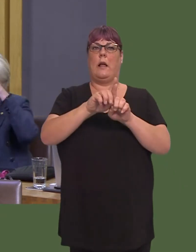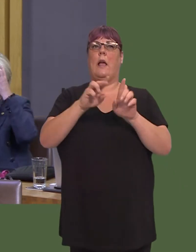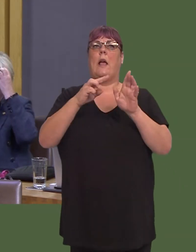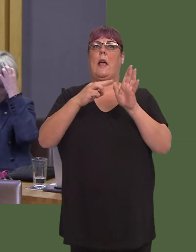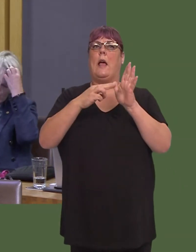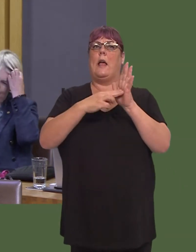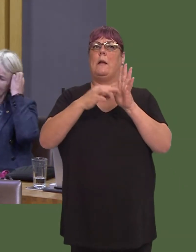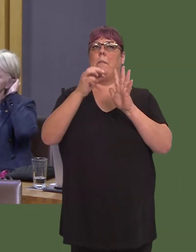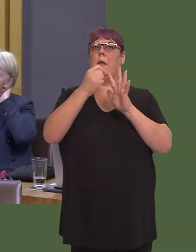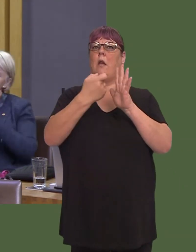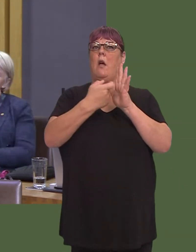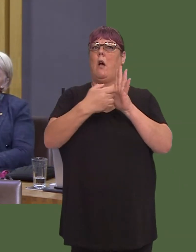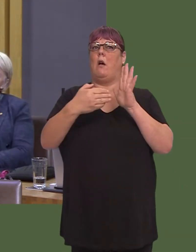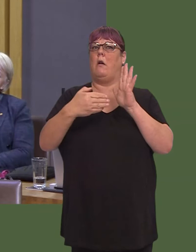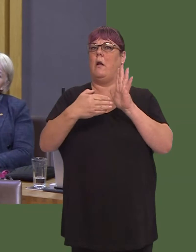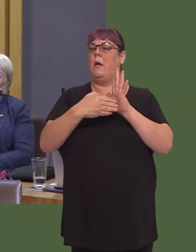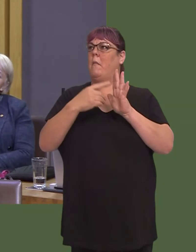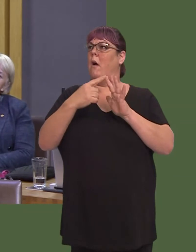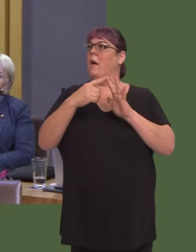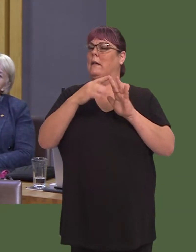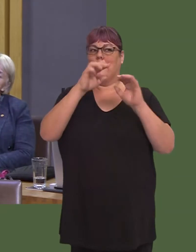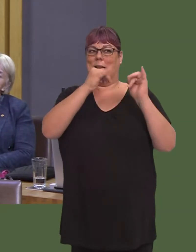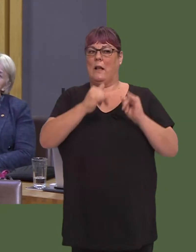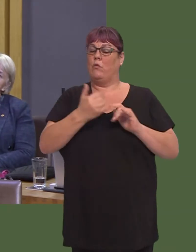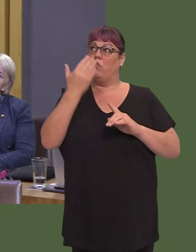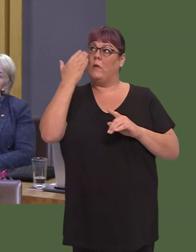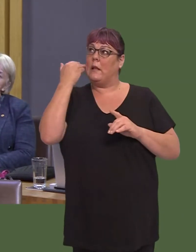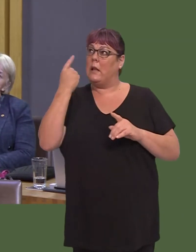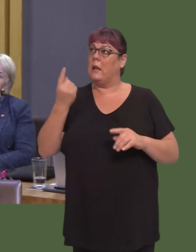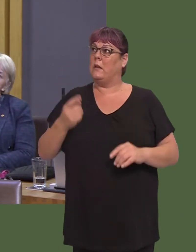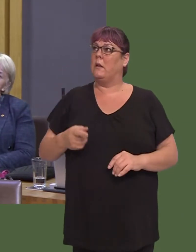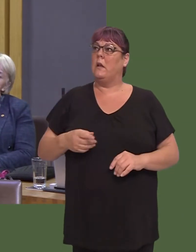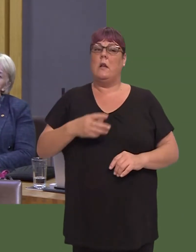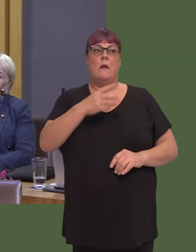be the only topic, I suspect, of discussion. In that general election, it is right to say